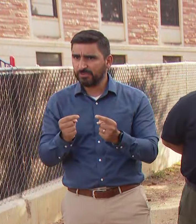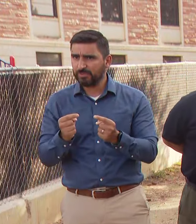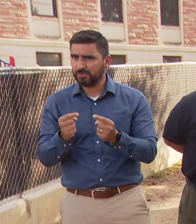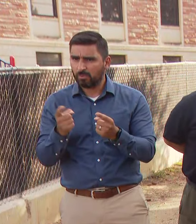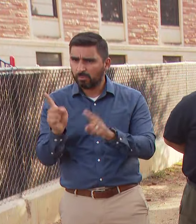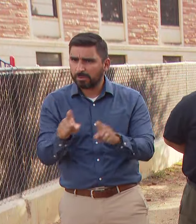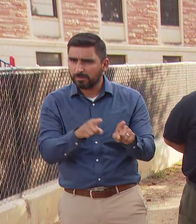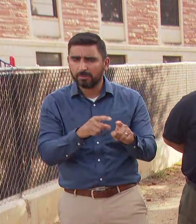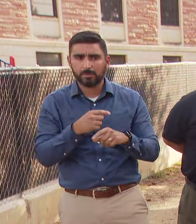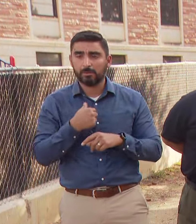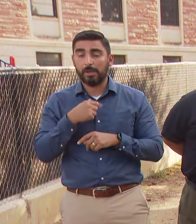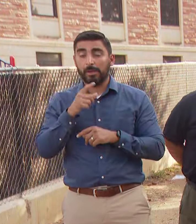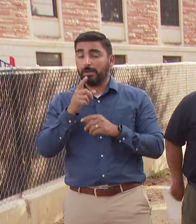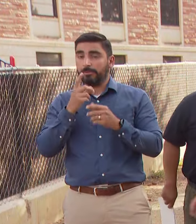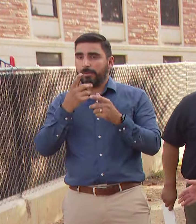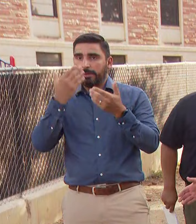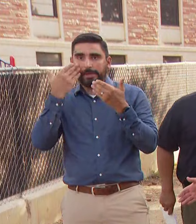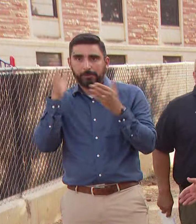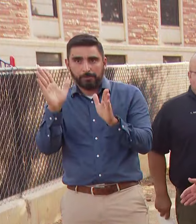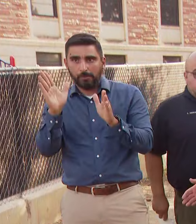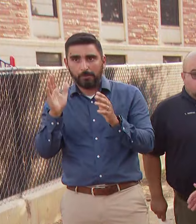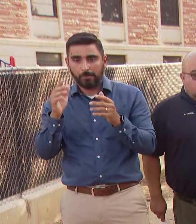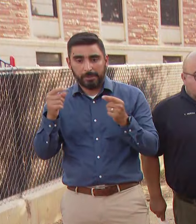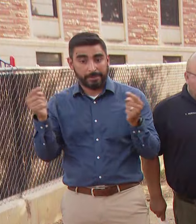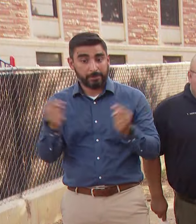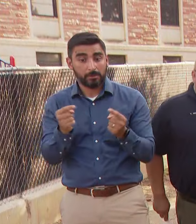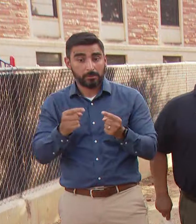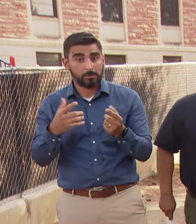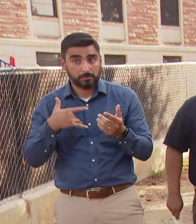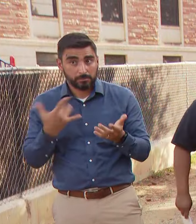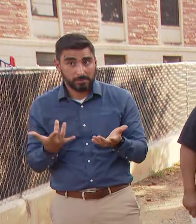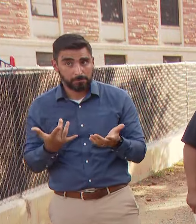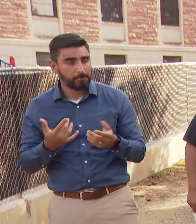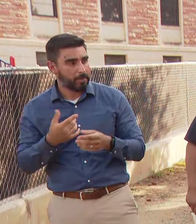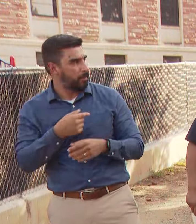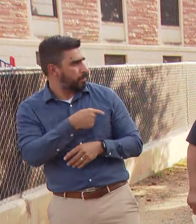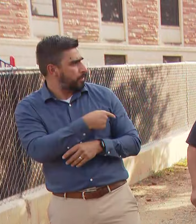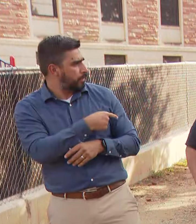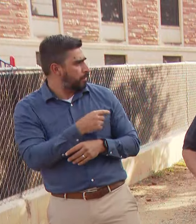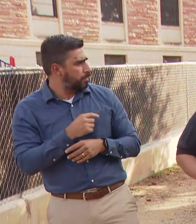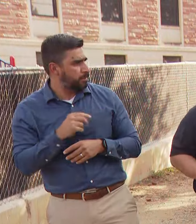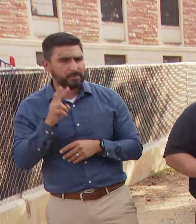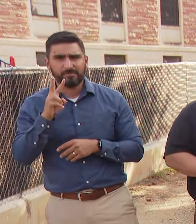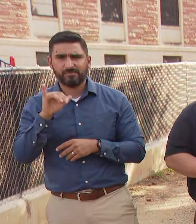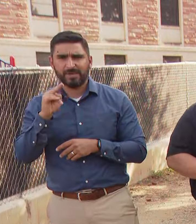Um I, so I don't know extent of injury. Um Vin you may know. So